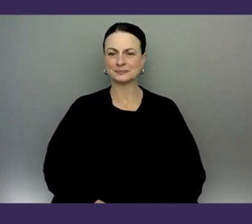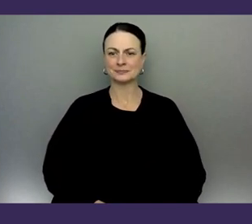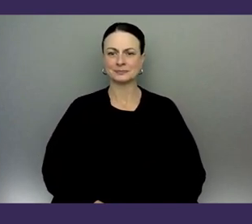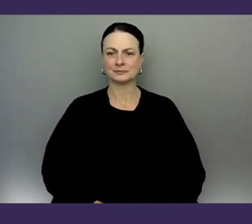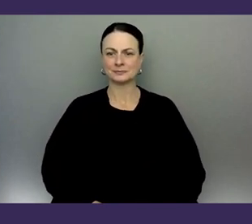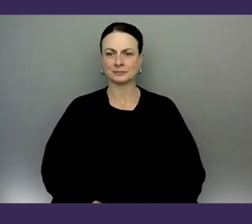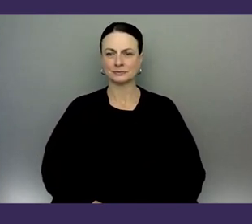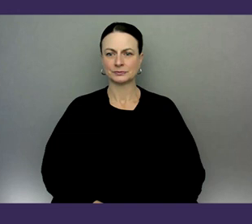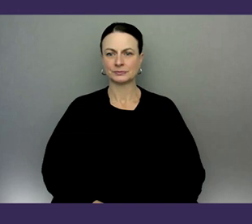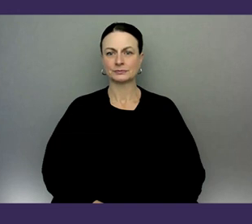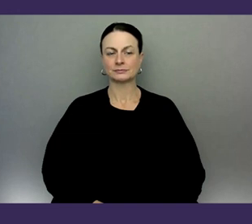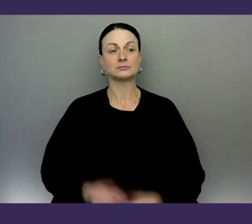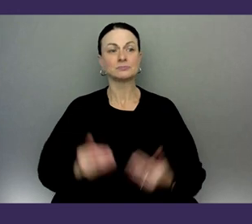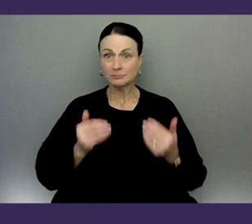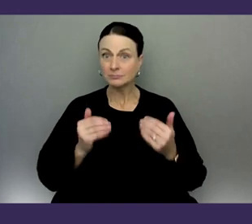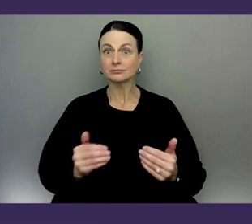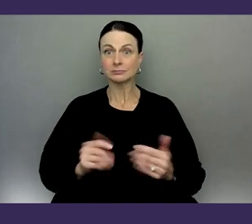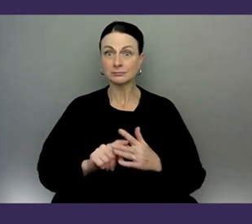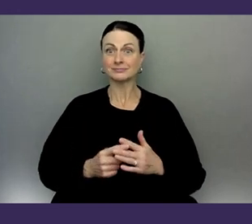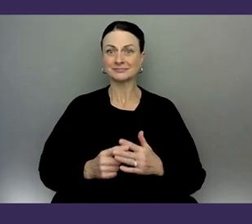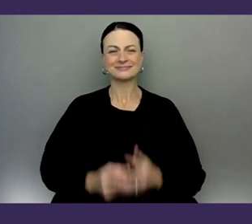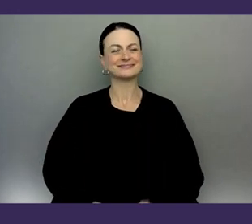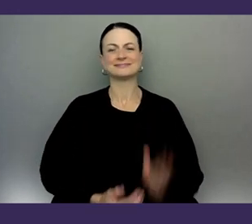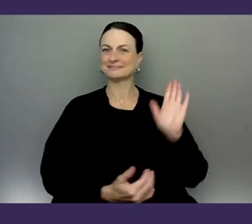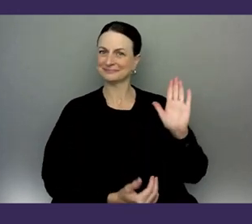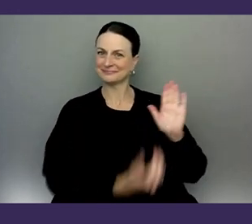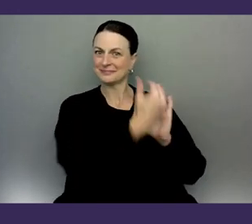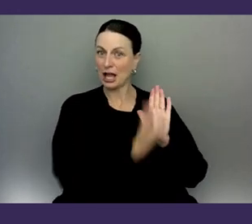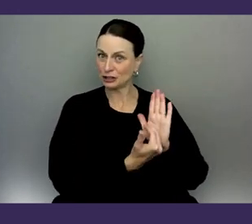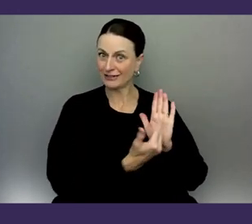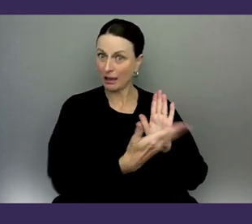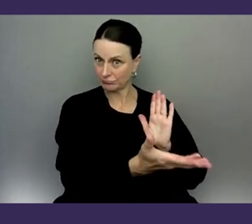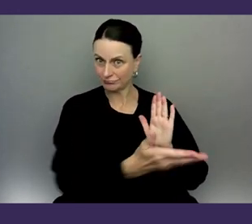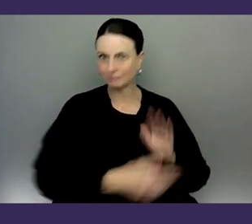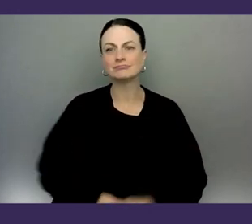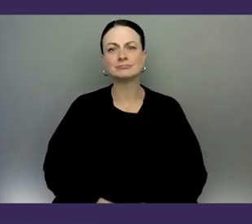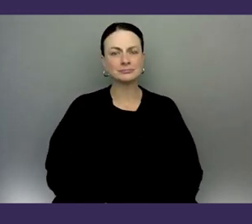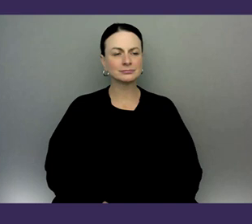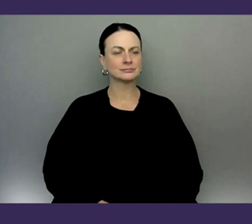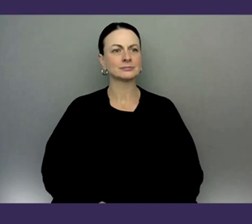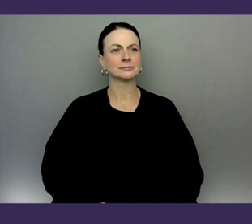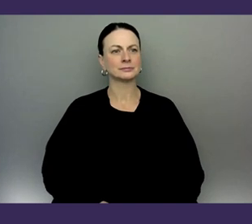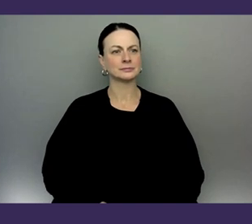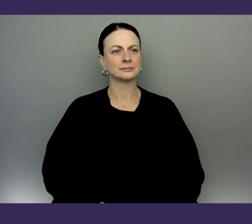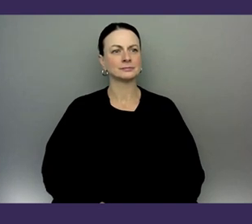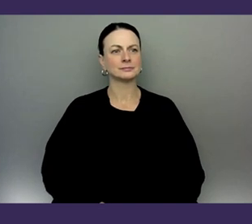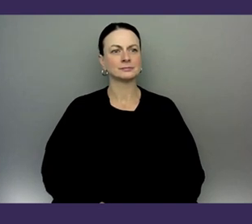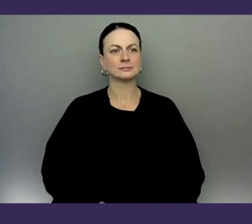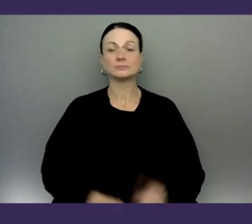So, to get started, we have a brief agenda of the different things we're going to discuss today. First, we're going to cover